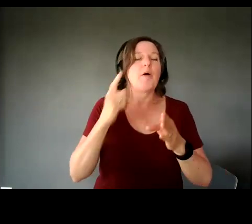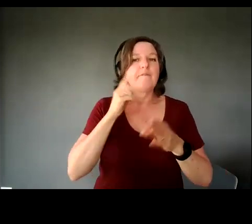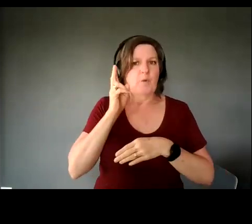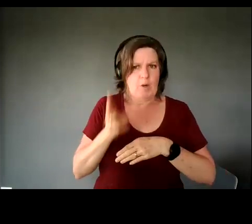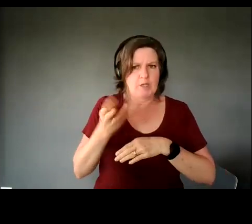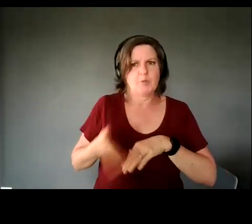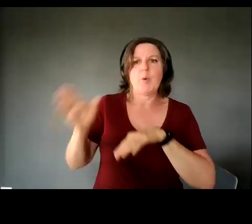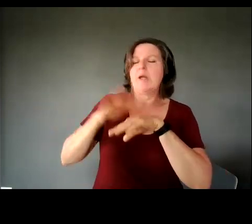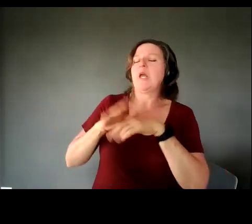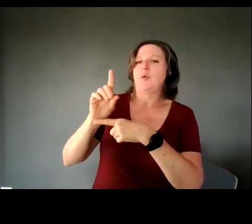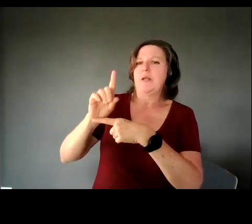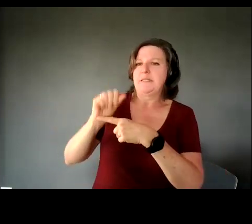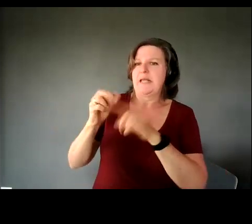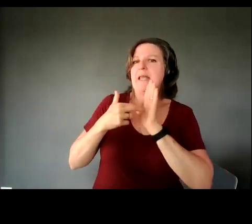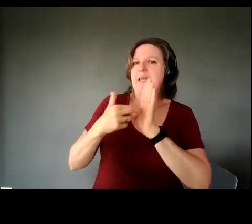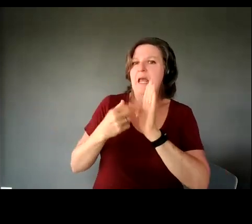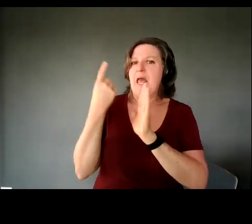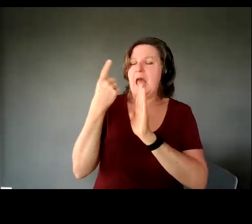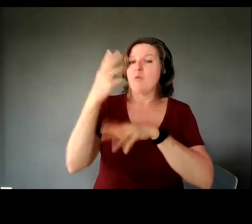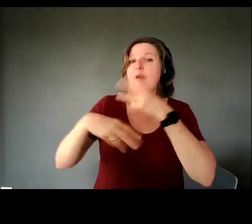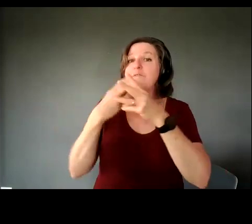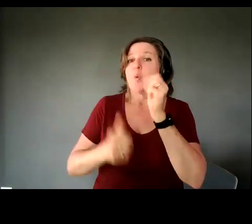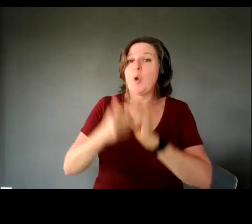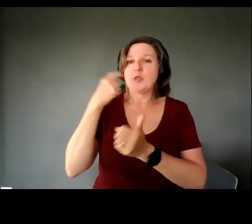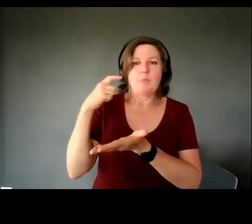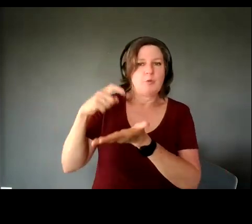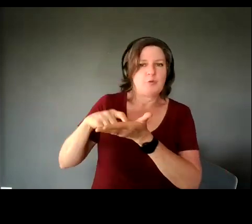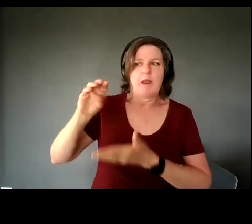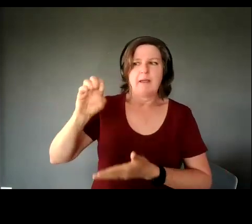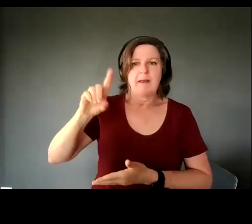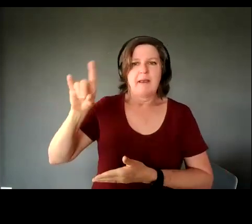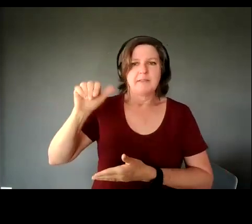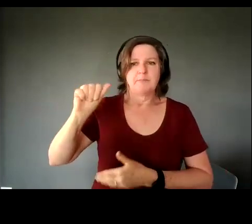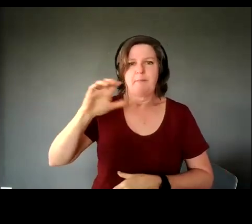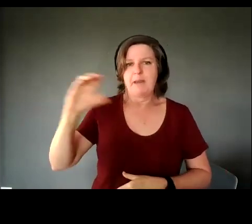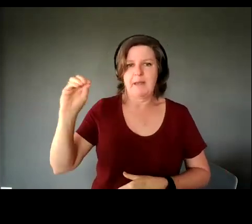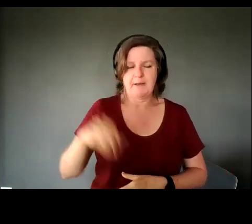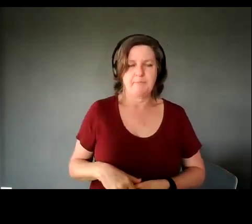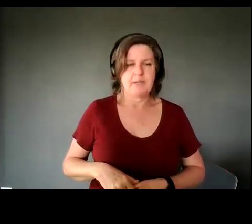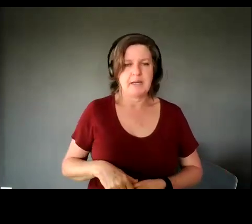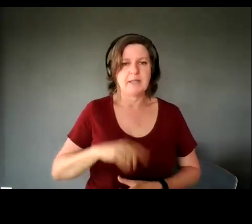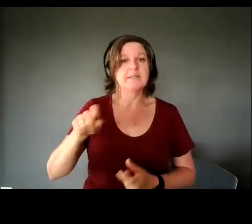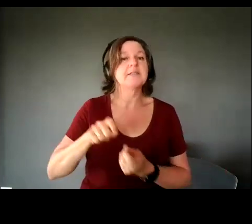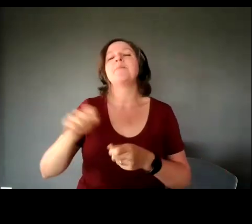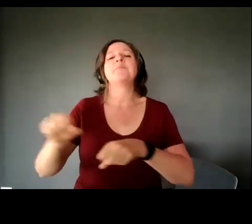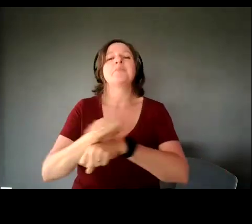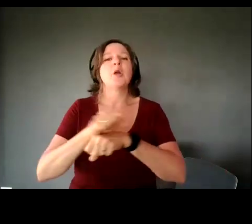most recognizable media companies. Specifically we worked on the broadcasting of the